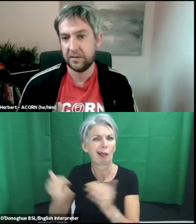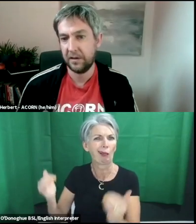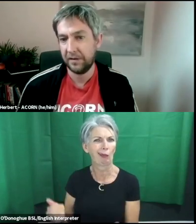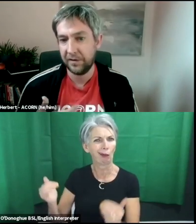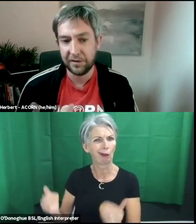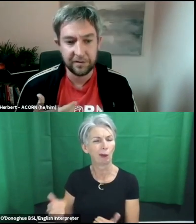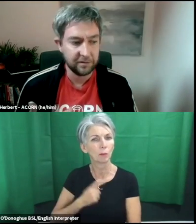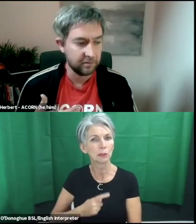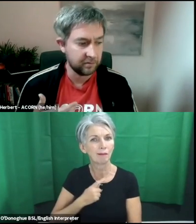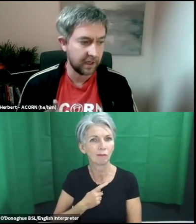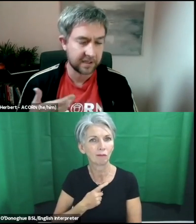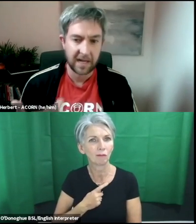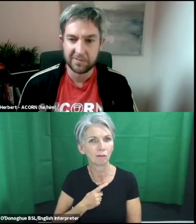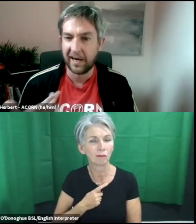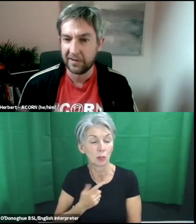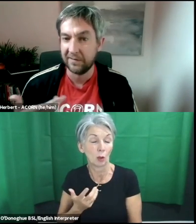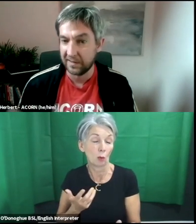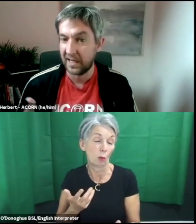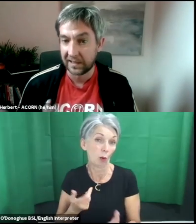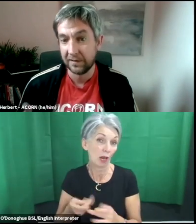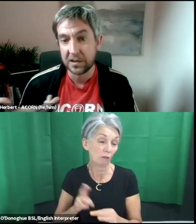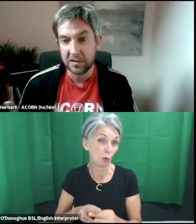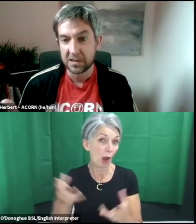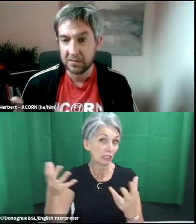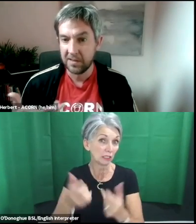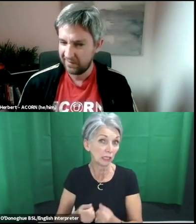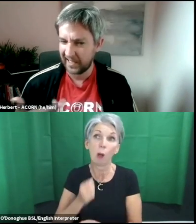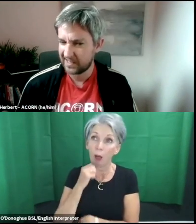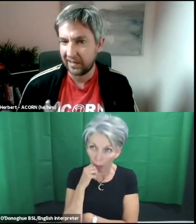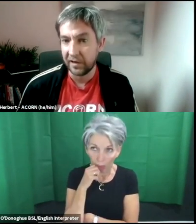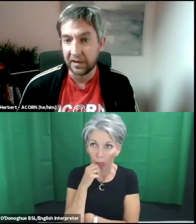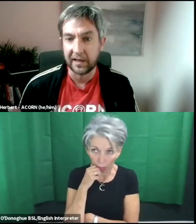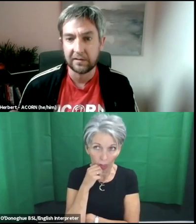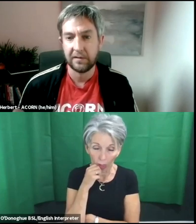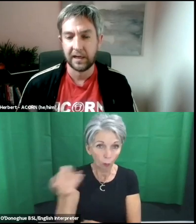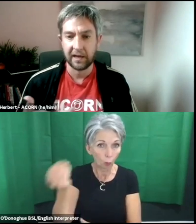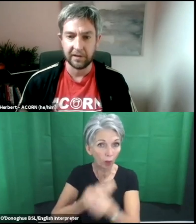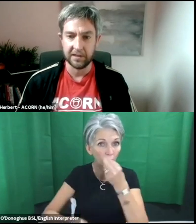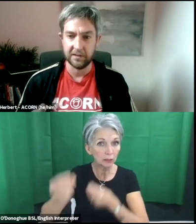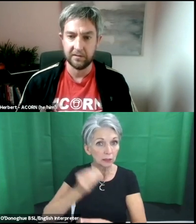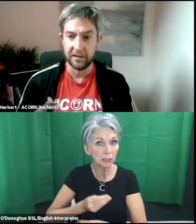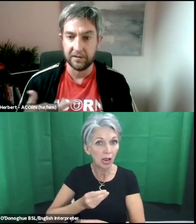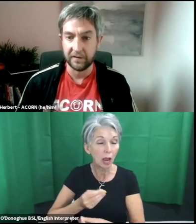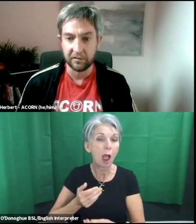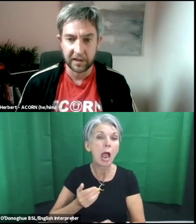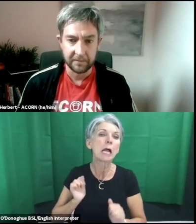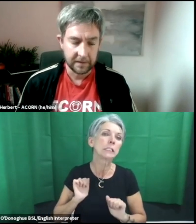If you accept the narrative that's given to us, that's really how it is that you'd feel, right?